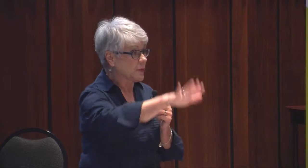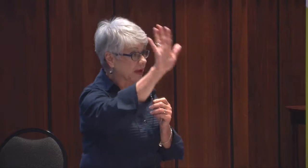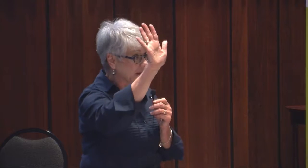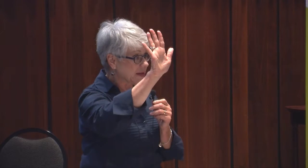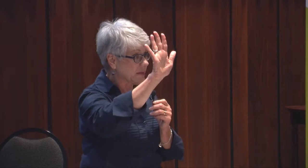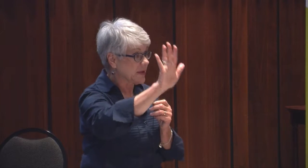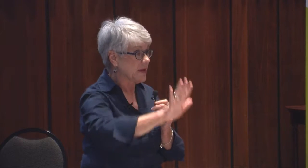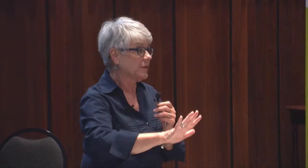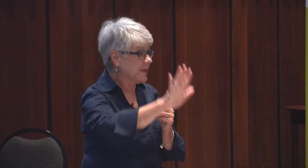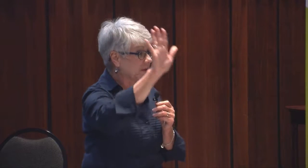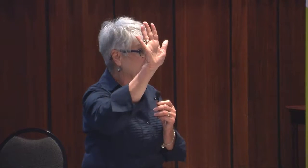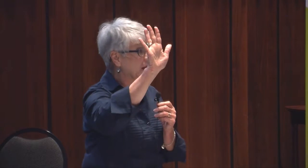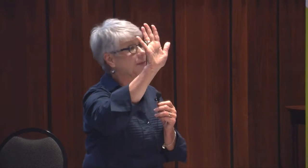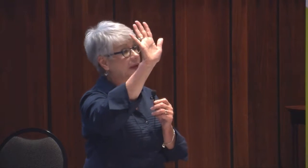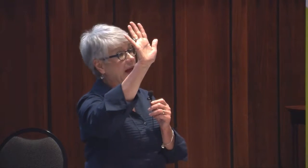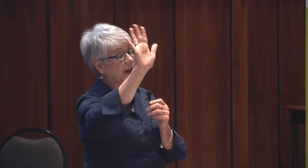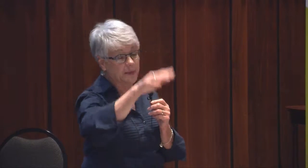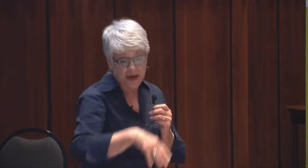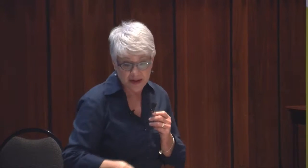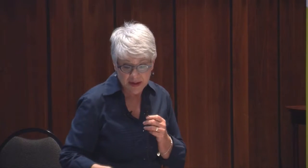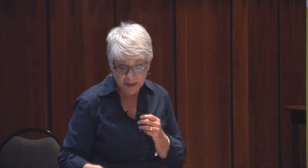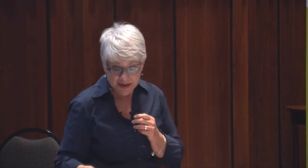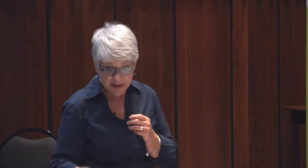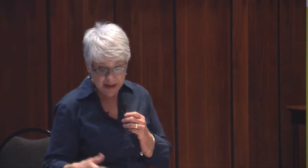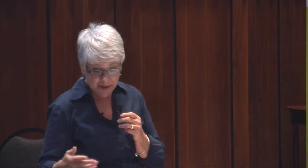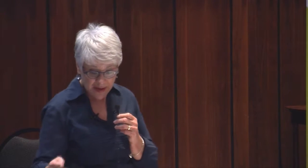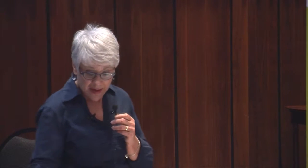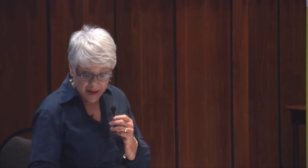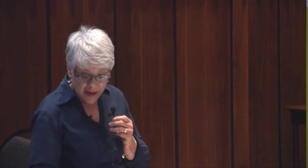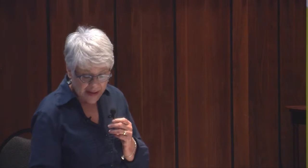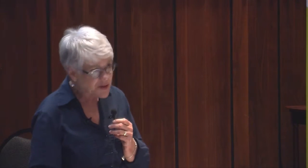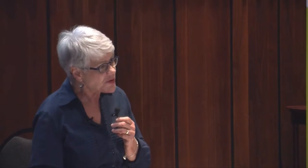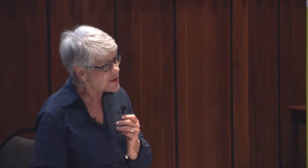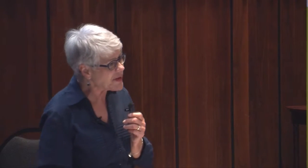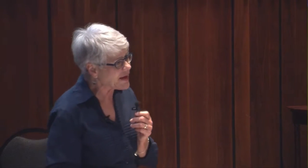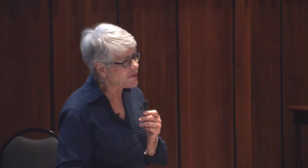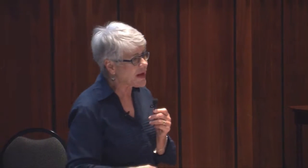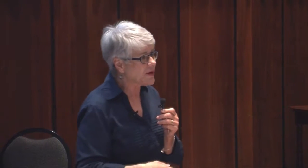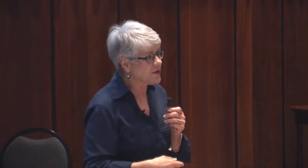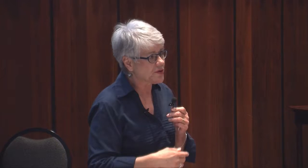your pregnancy with with your feet up and hanging practically upside down. And so just be careful how you use your